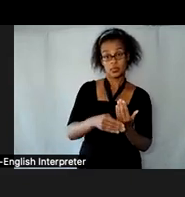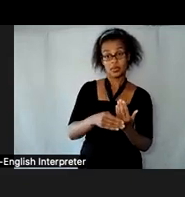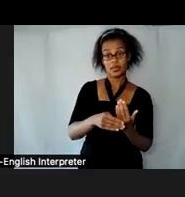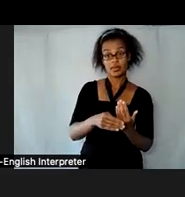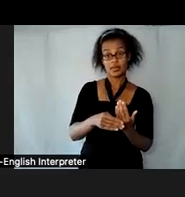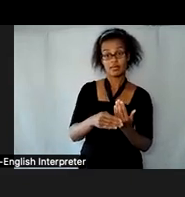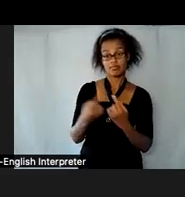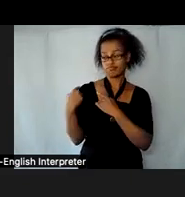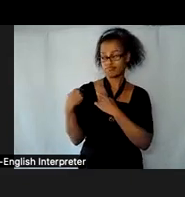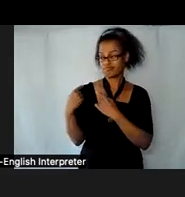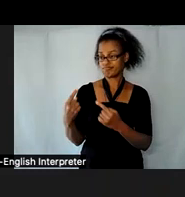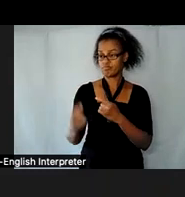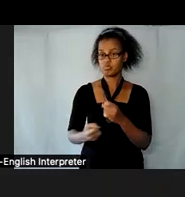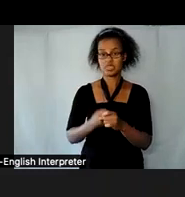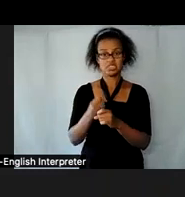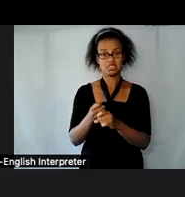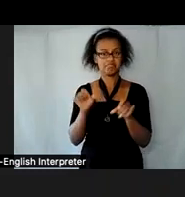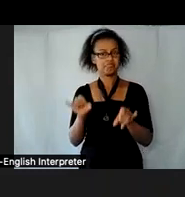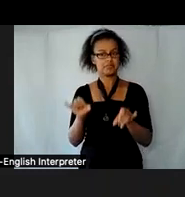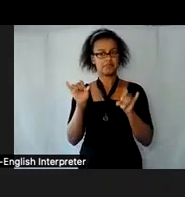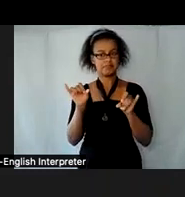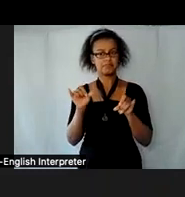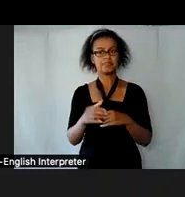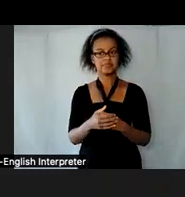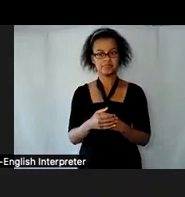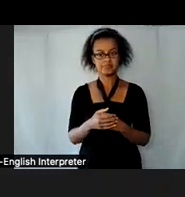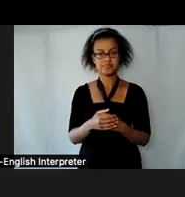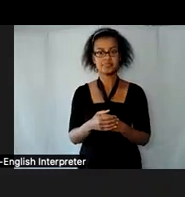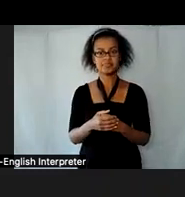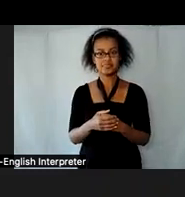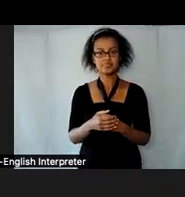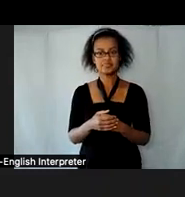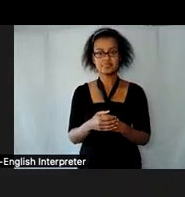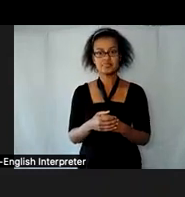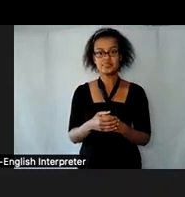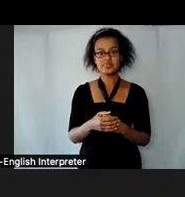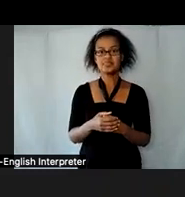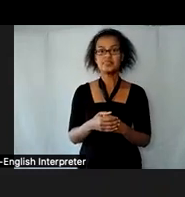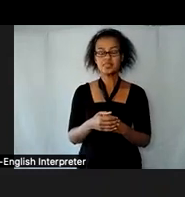And he made in Toronto parks is a fairly new strategic program.